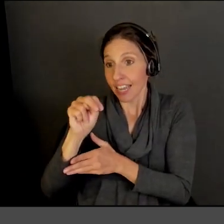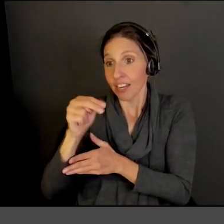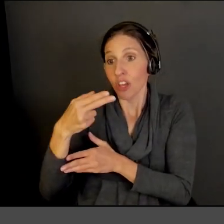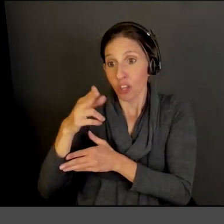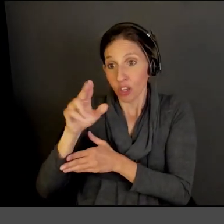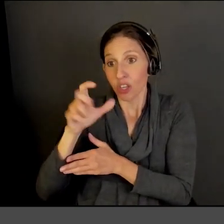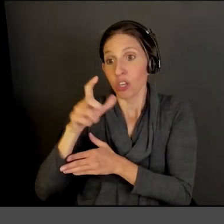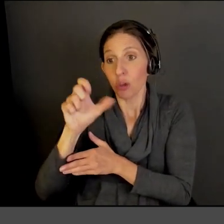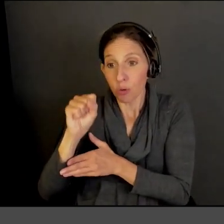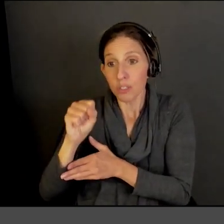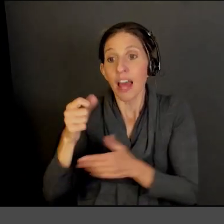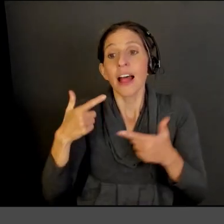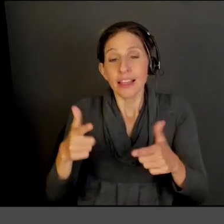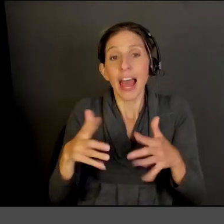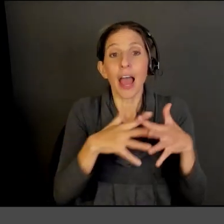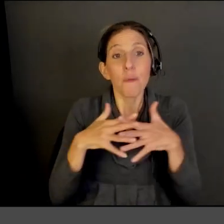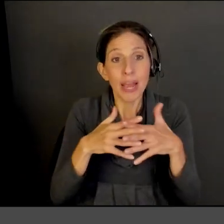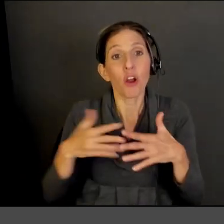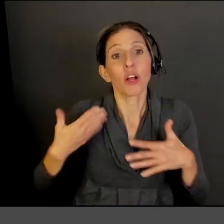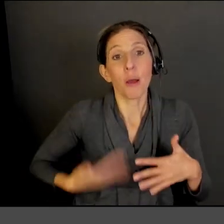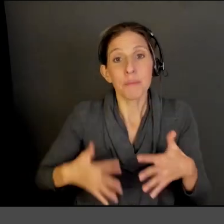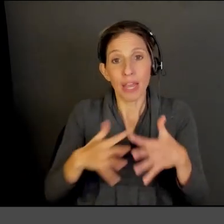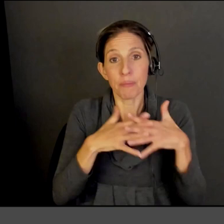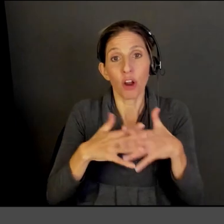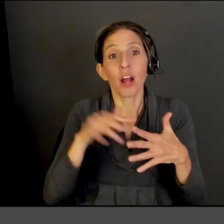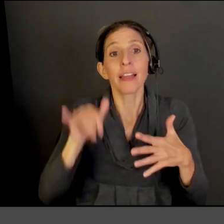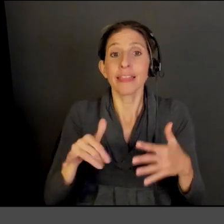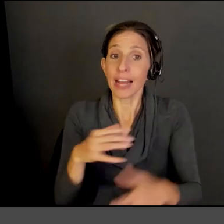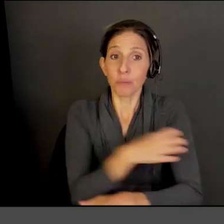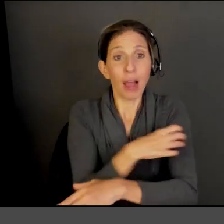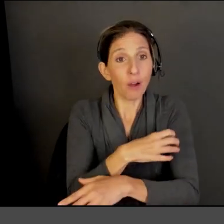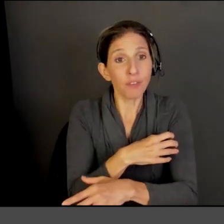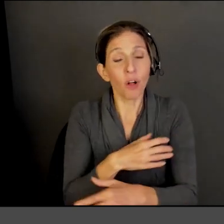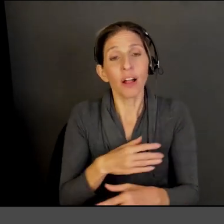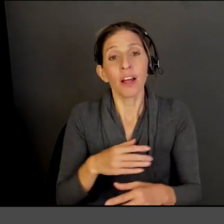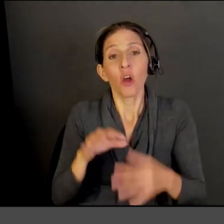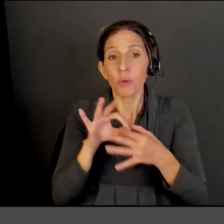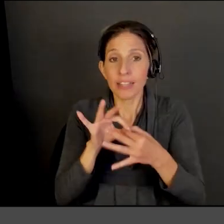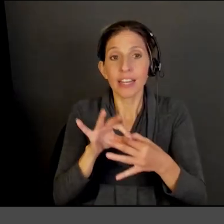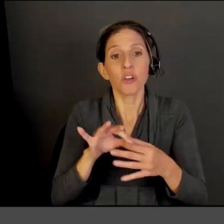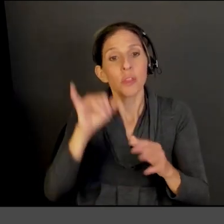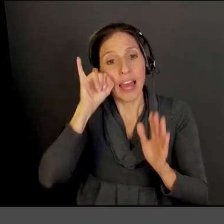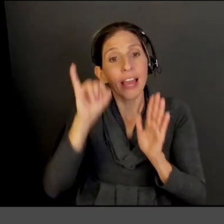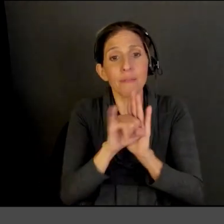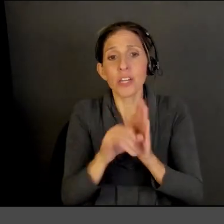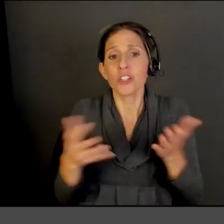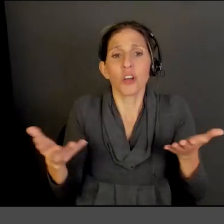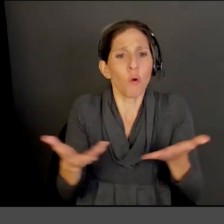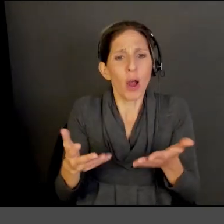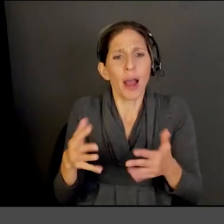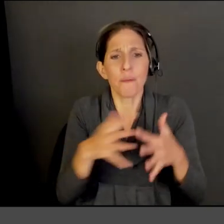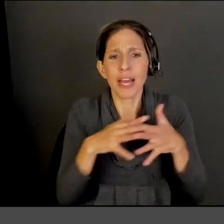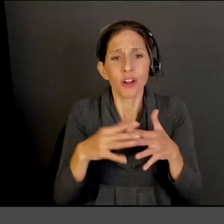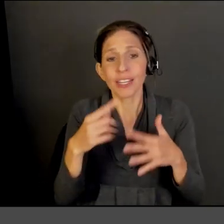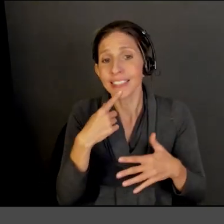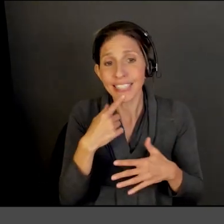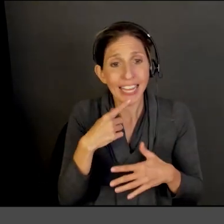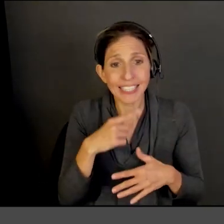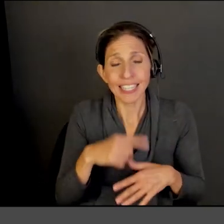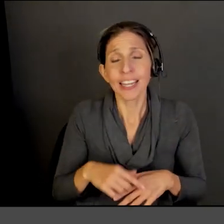OF OF THE IMAGE OF WHAT AMERICA SAYS IT IS. BUT AMERICA HAS NEVER BEEN AMERICA TO ME. BUT THEN IT KEEPS GOING ON. IT KEEPS GOING ON.